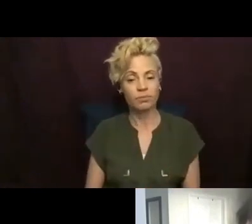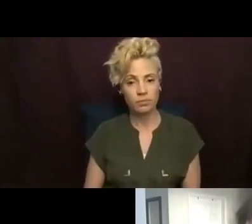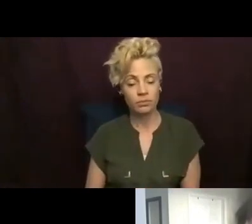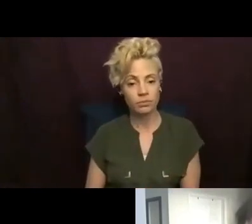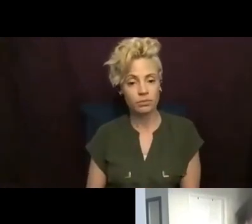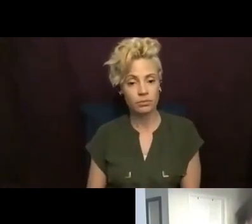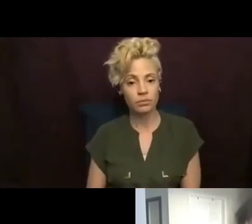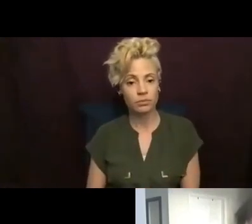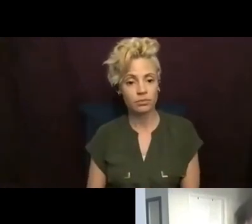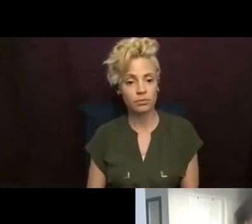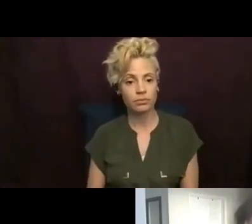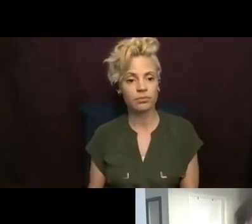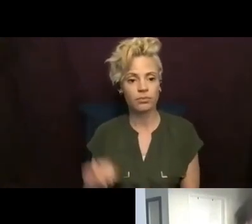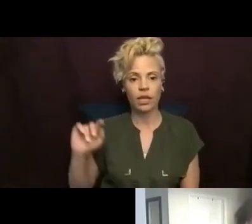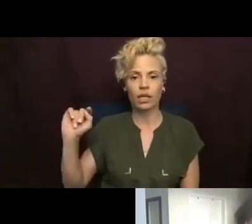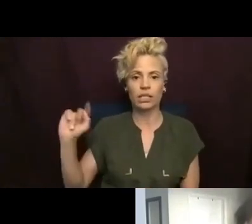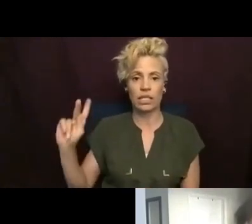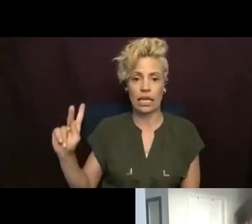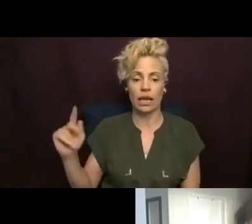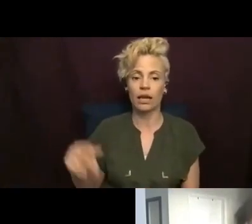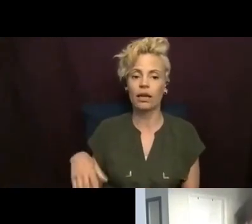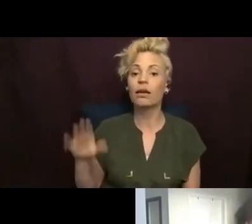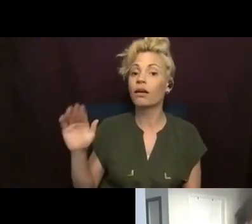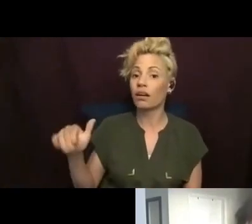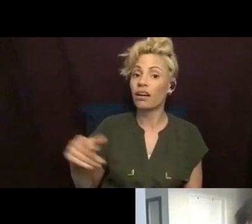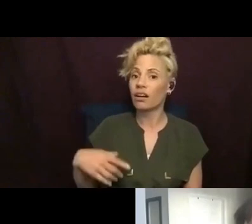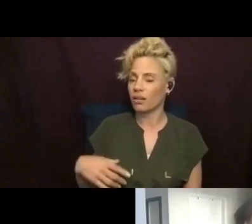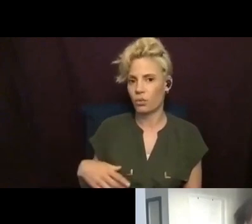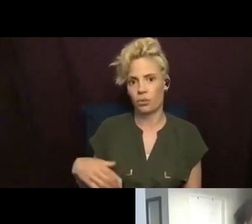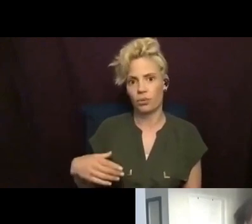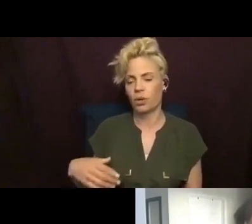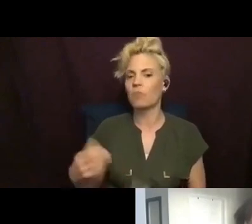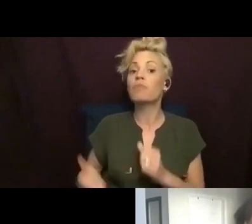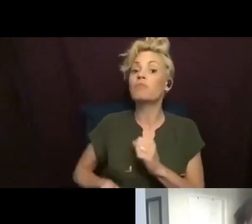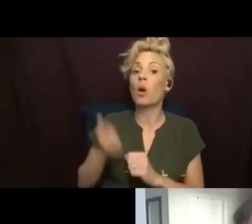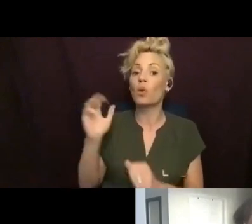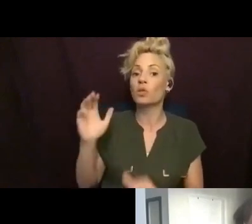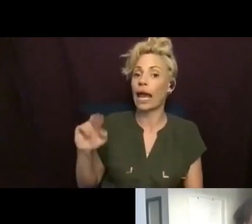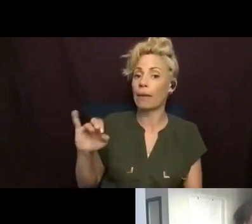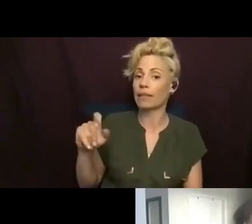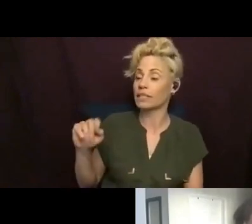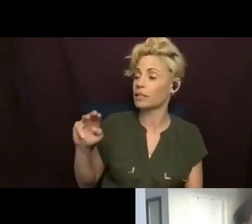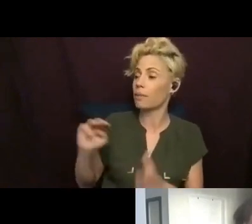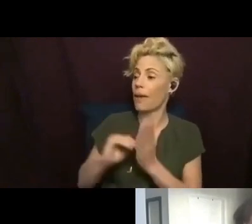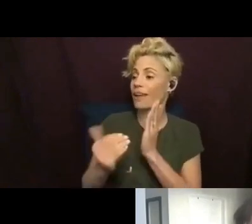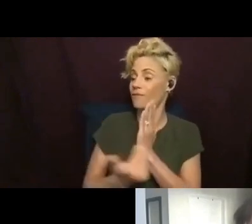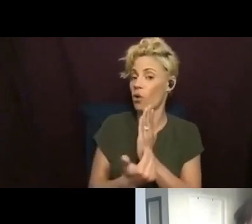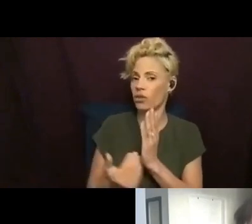Just to piggyback on that, there are long and damaging histories behind most ableist metaphors, they're also pretty much all cliches.